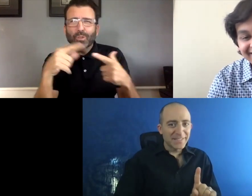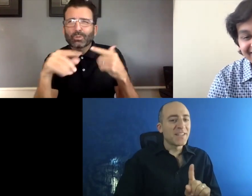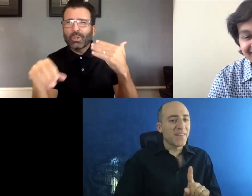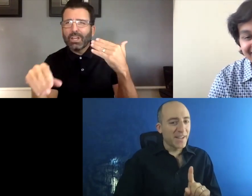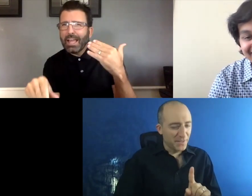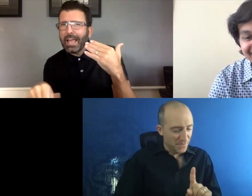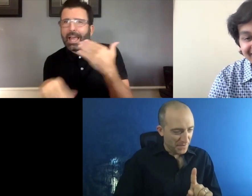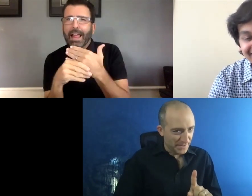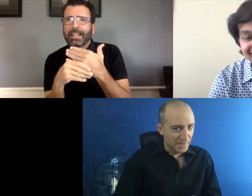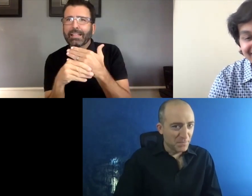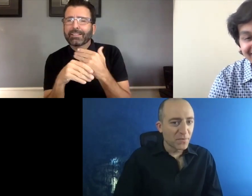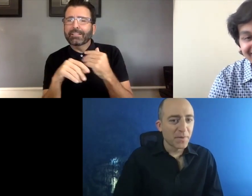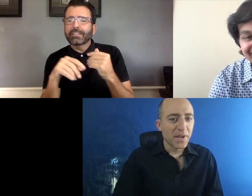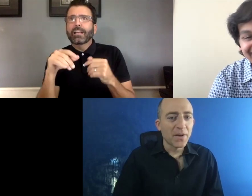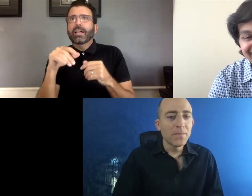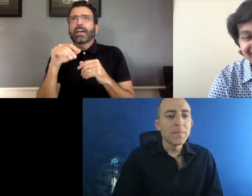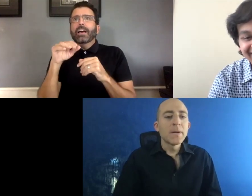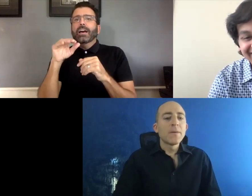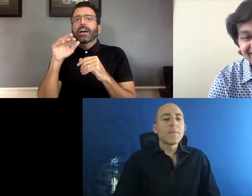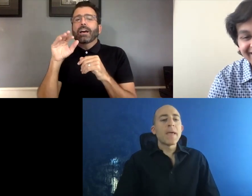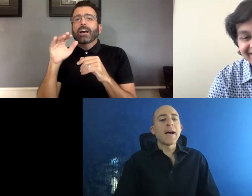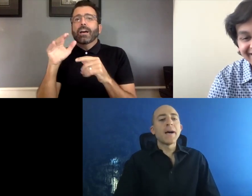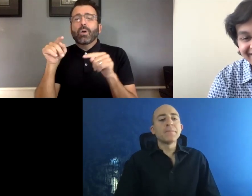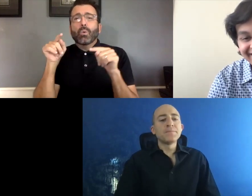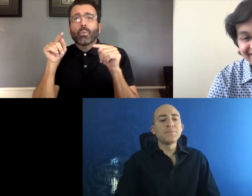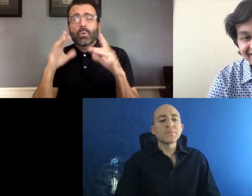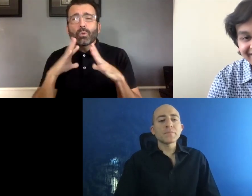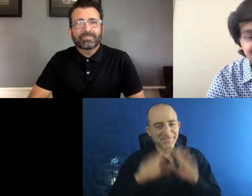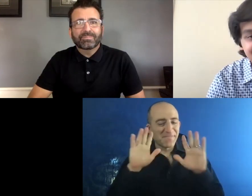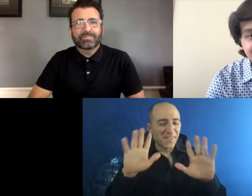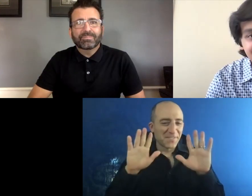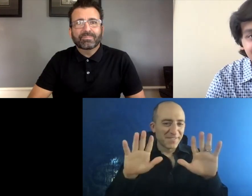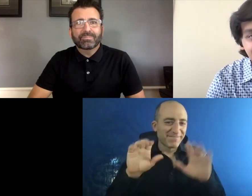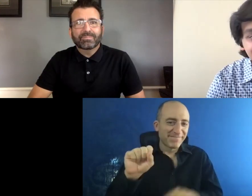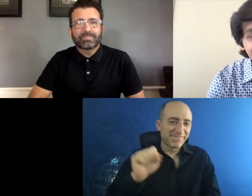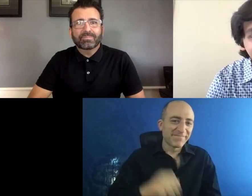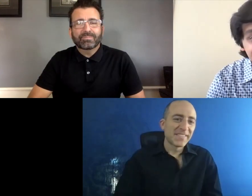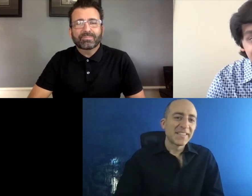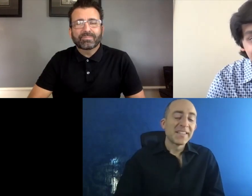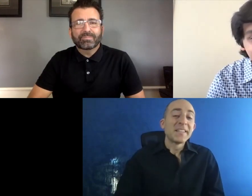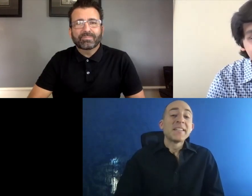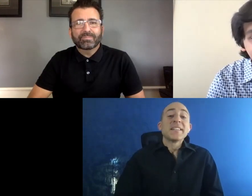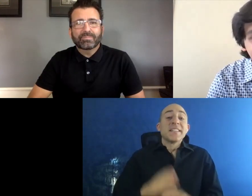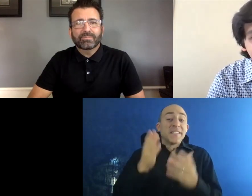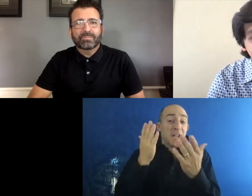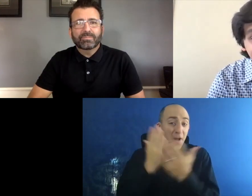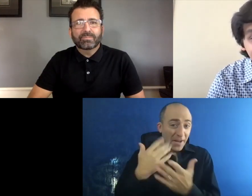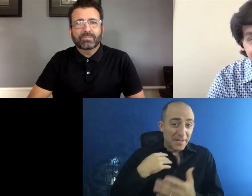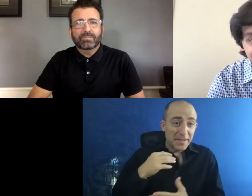if I could throw this in before we go - um well ESHAAN: I’m Eshaan Mani reporting for KIDS